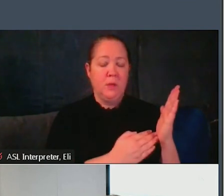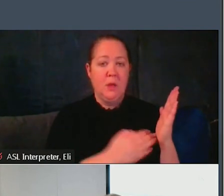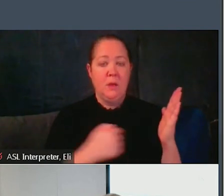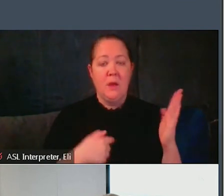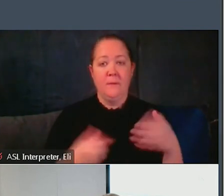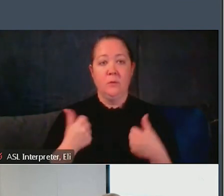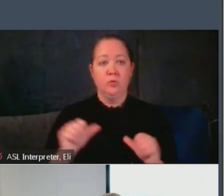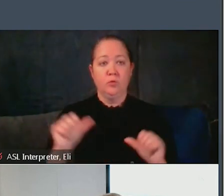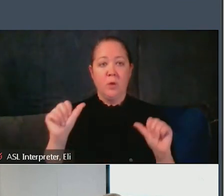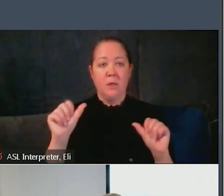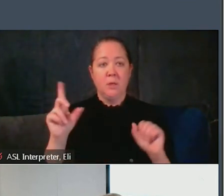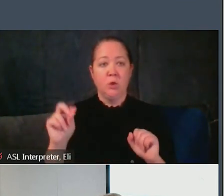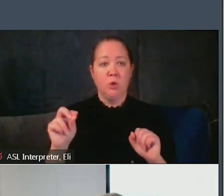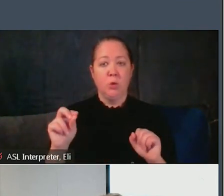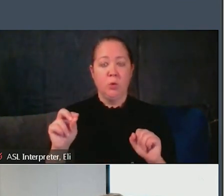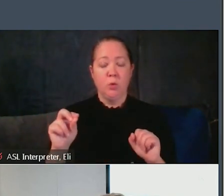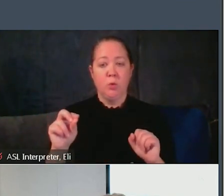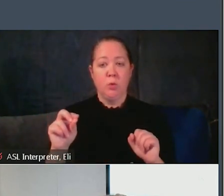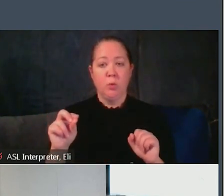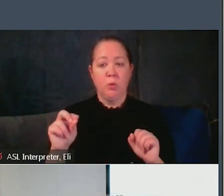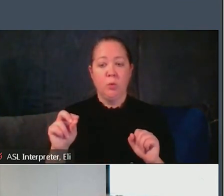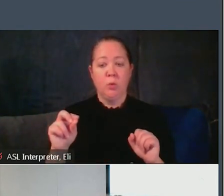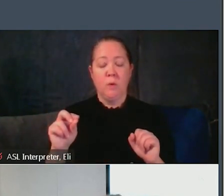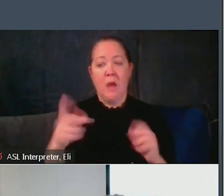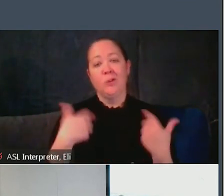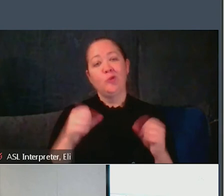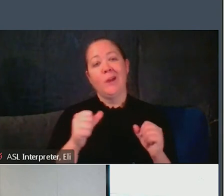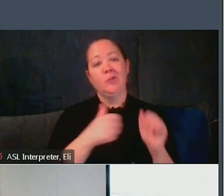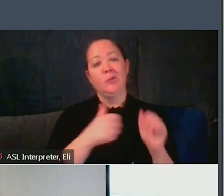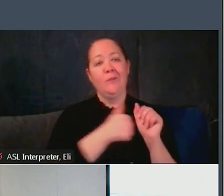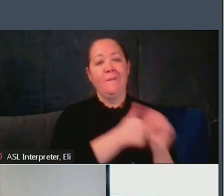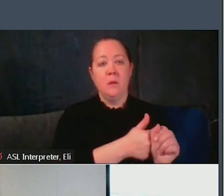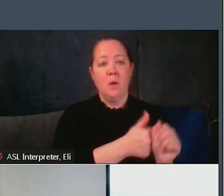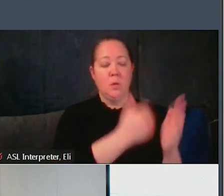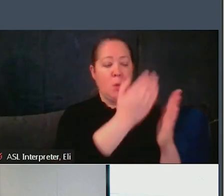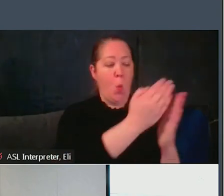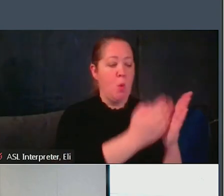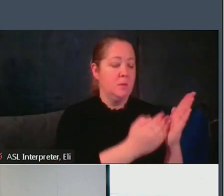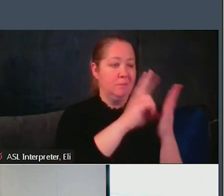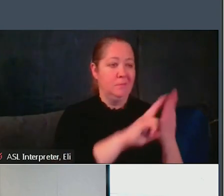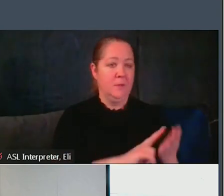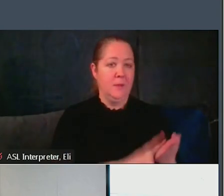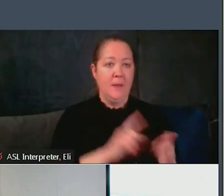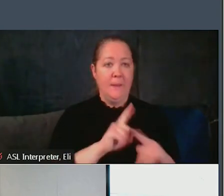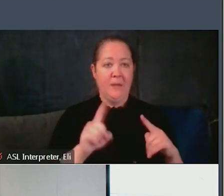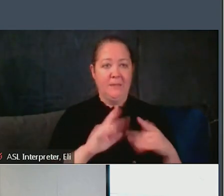and in the order with some of the people have signed up, but it's getting a little bit confusing here.